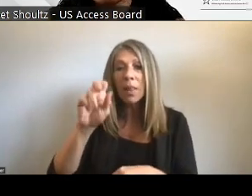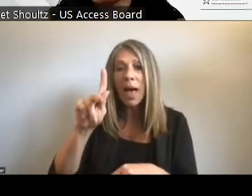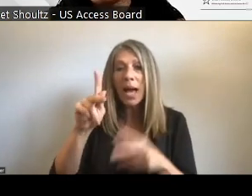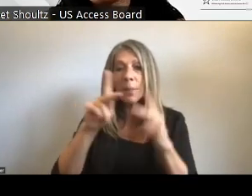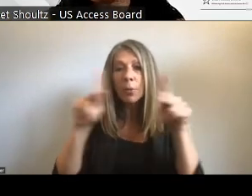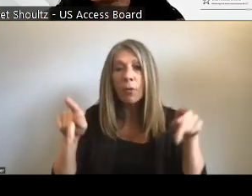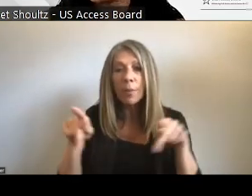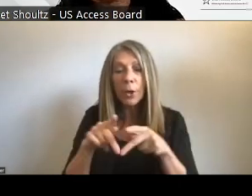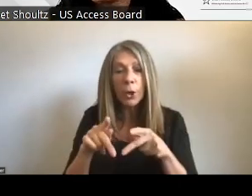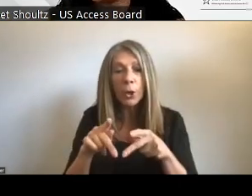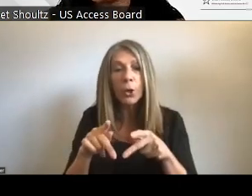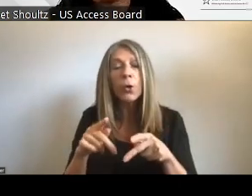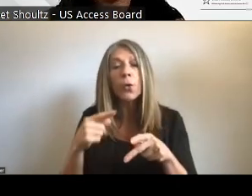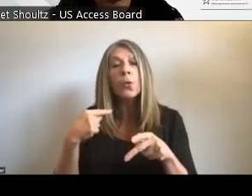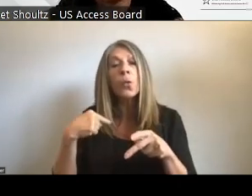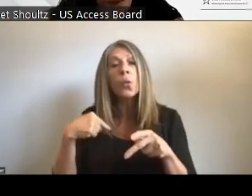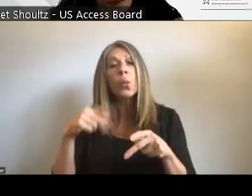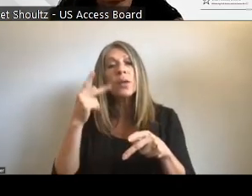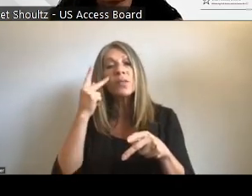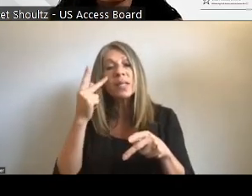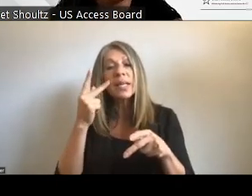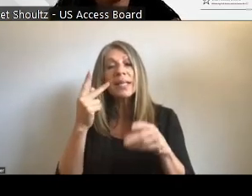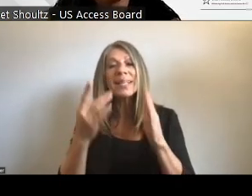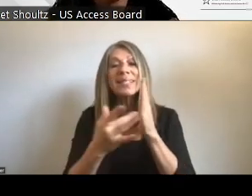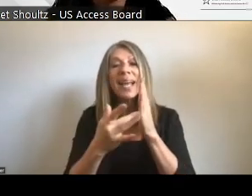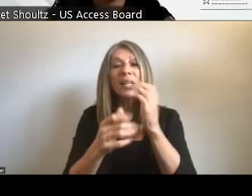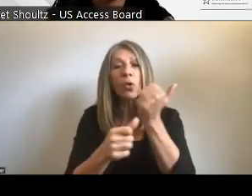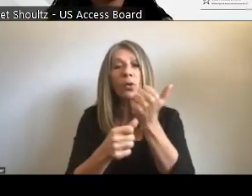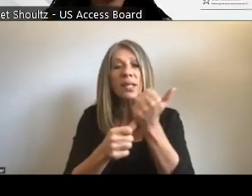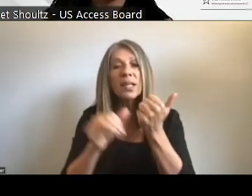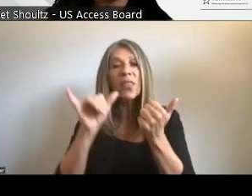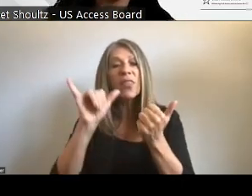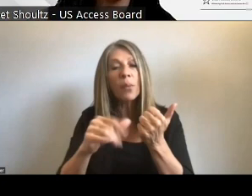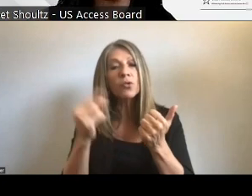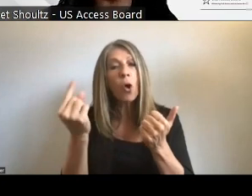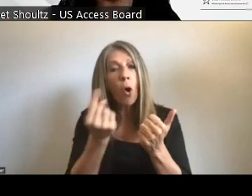because we found in technical assistance that that was always a source of confusion.